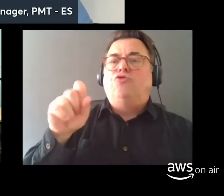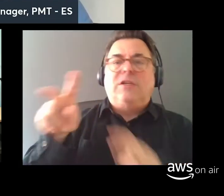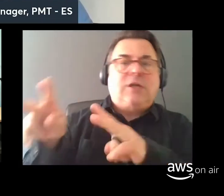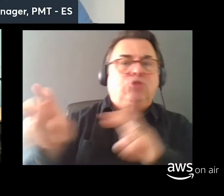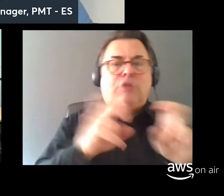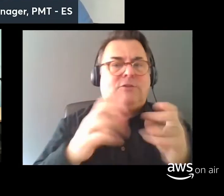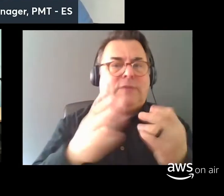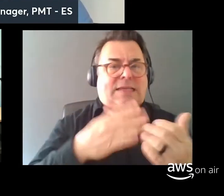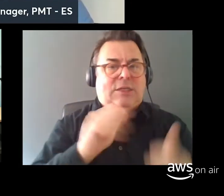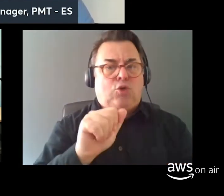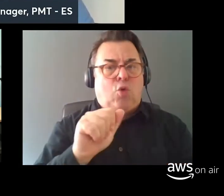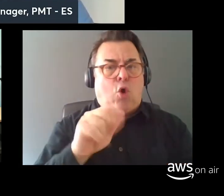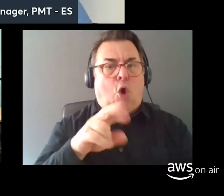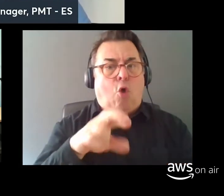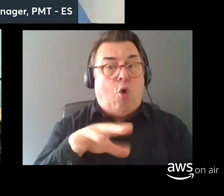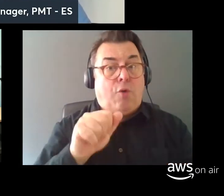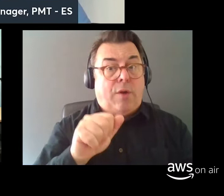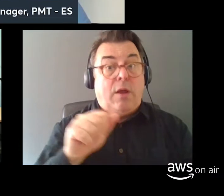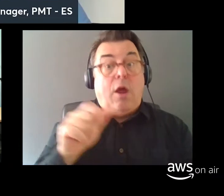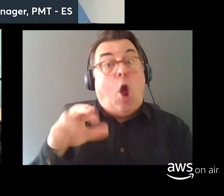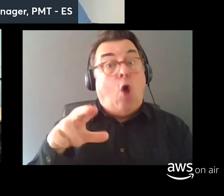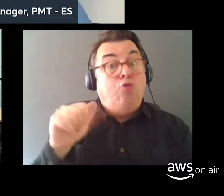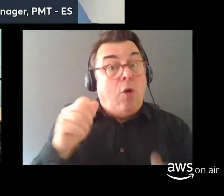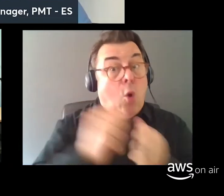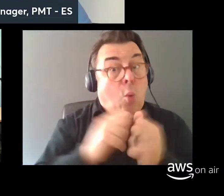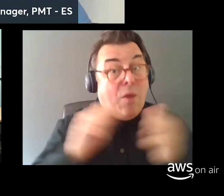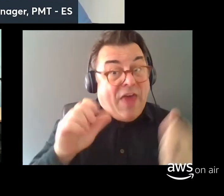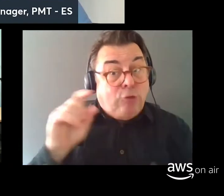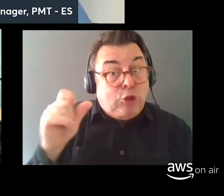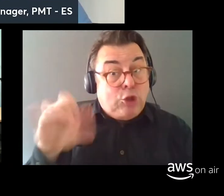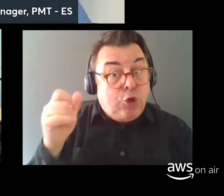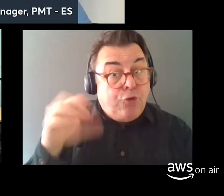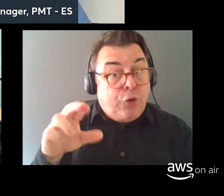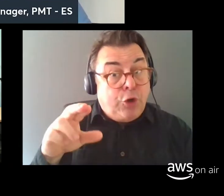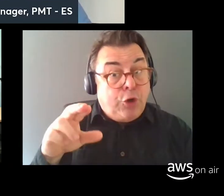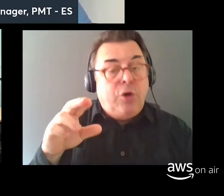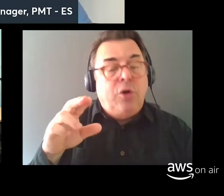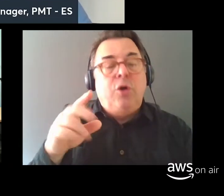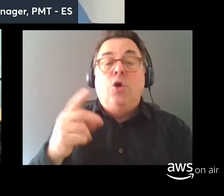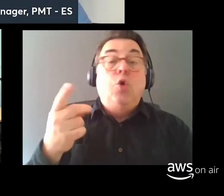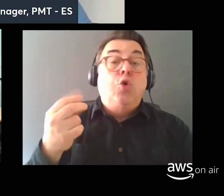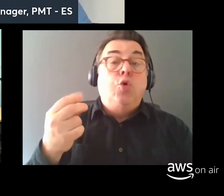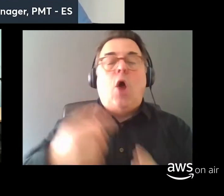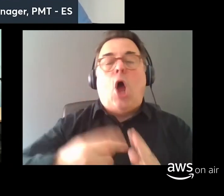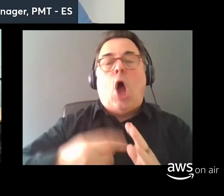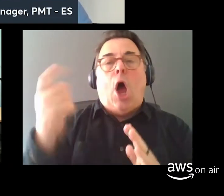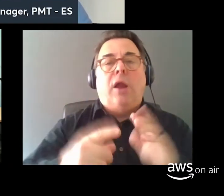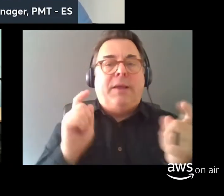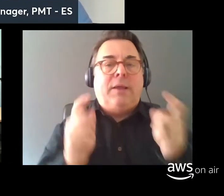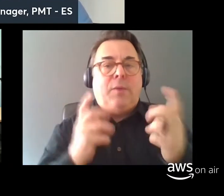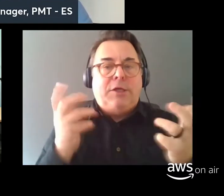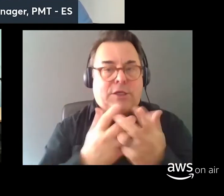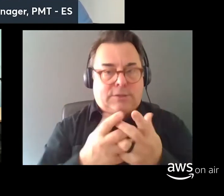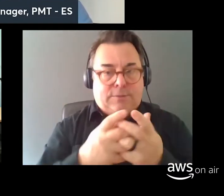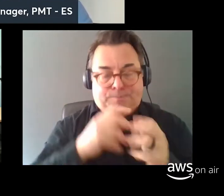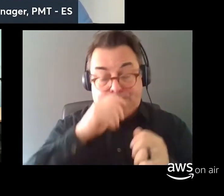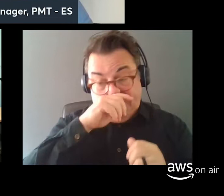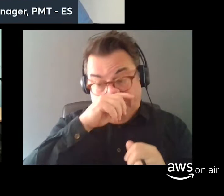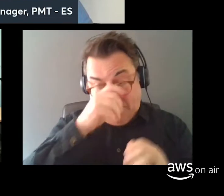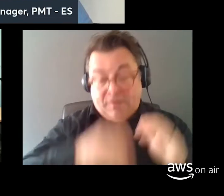With Aurora Serverless, what we do is we automatically adjust the capacity of the database